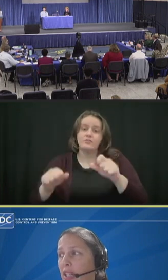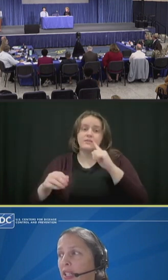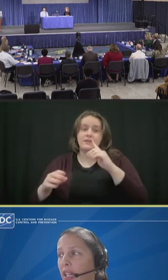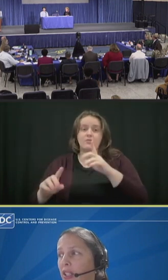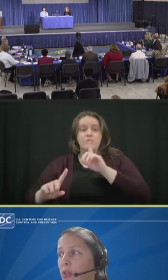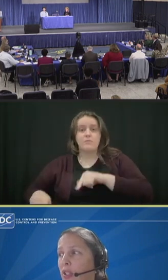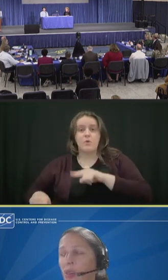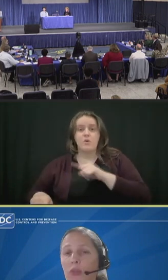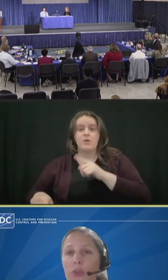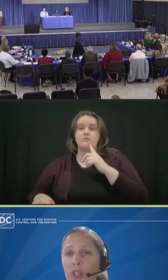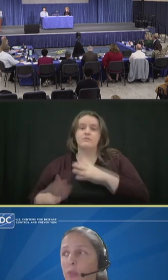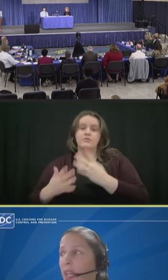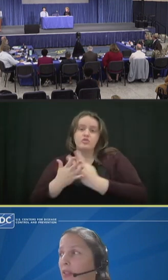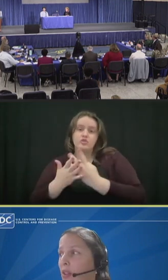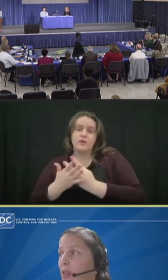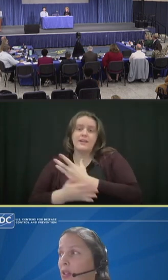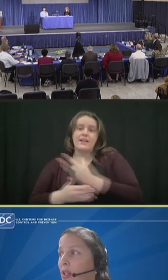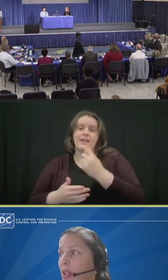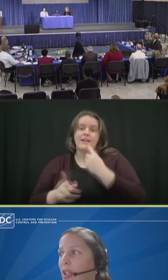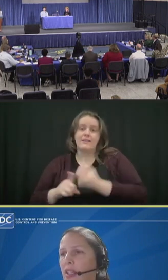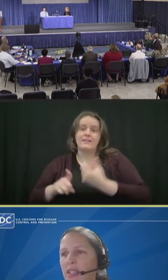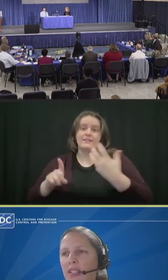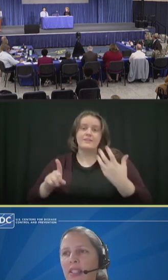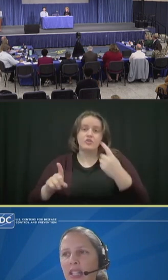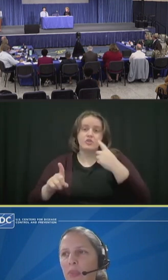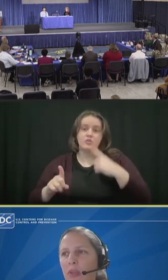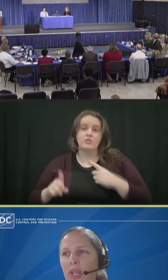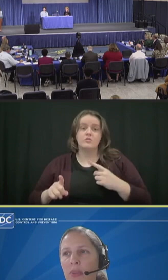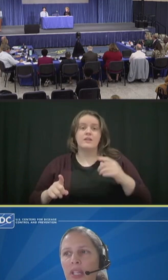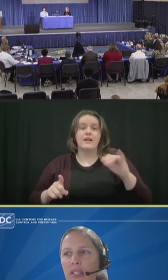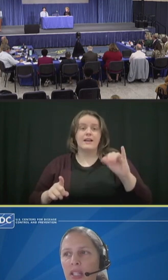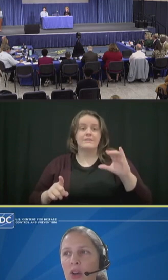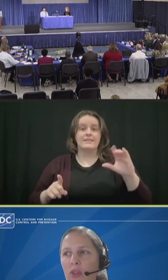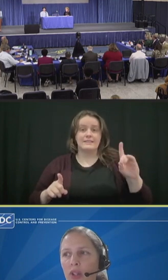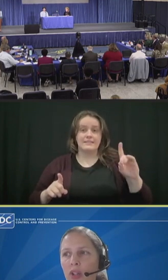diagnosis code for risk behaviors. This is a step that may be easily overlooked,